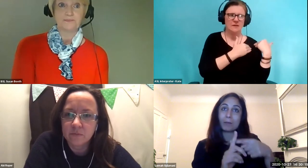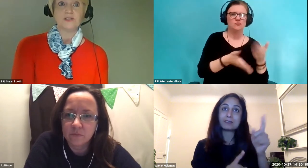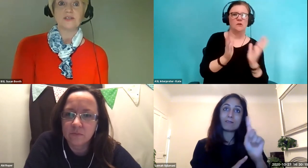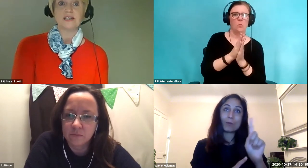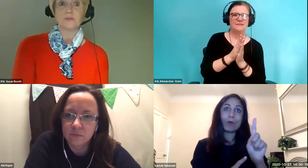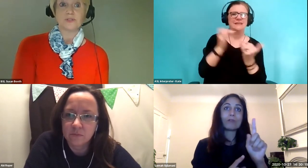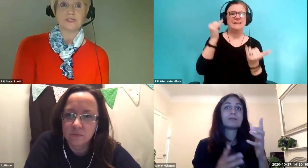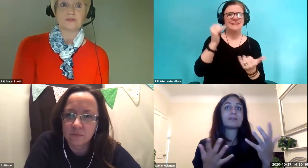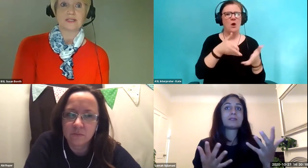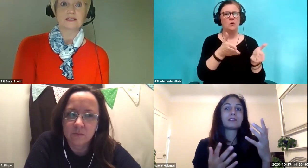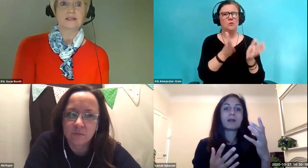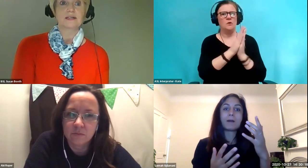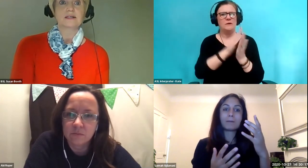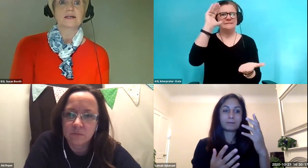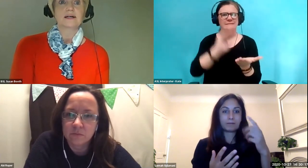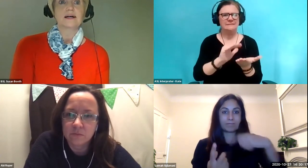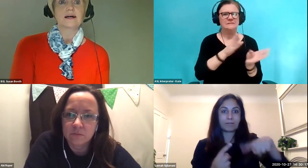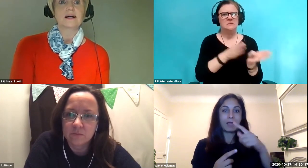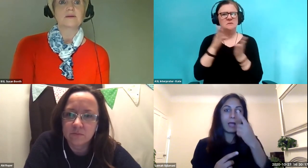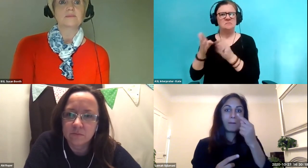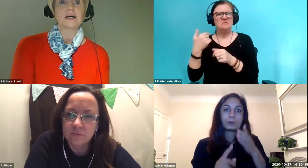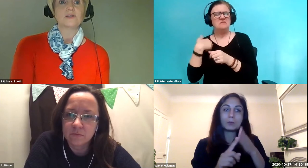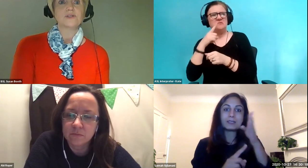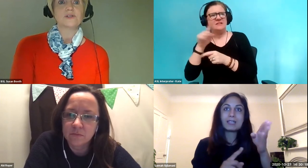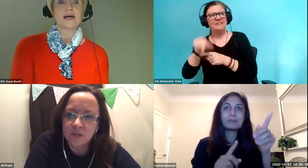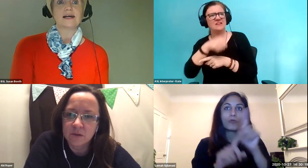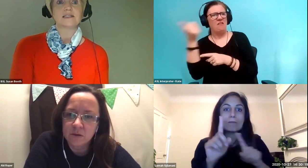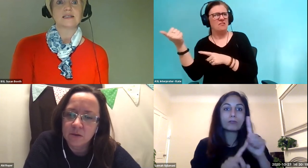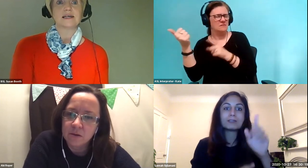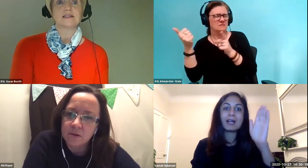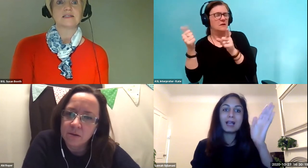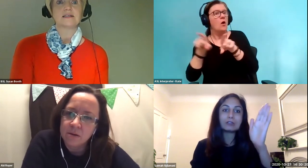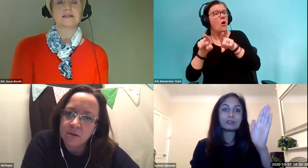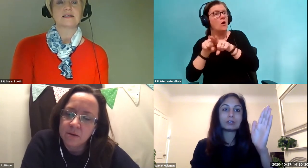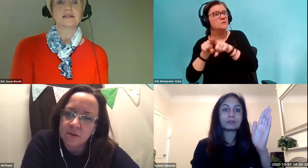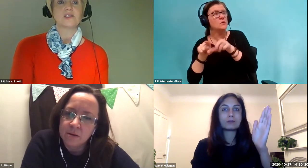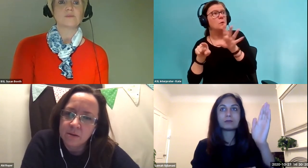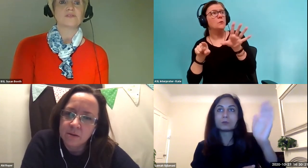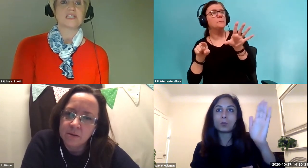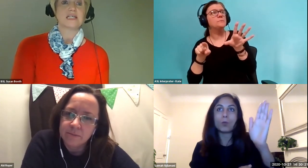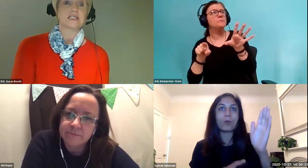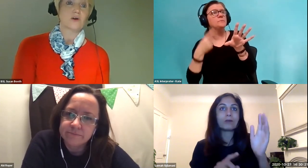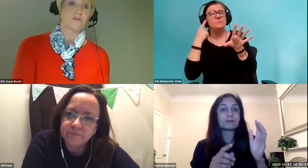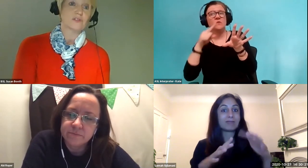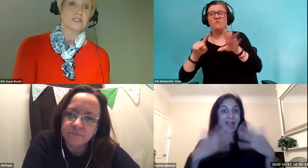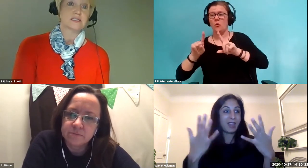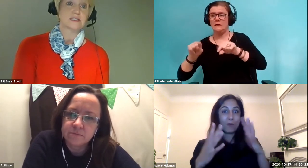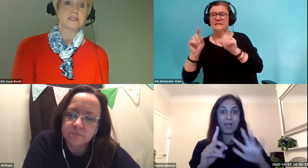so that's a positive thing um I can also add that in terms of attending conferences